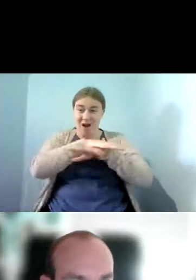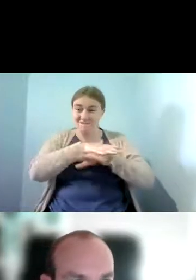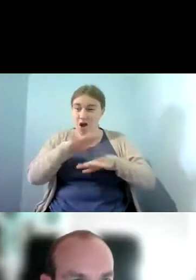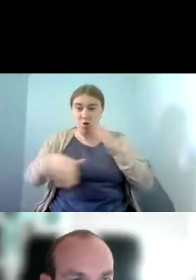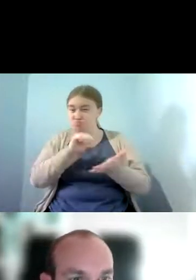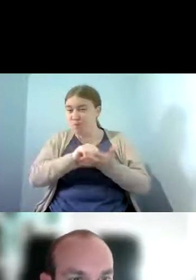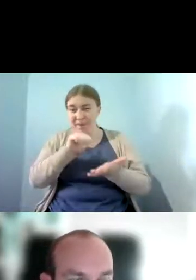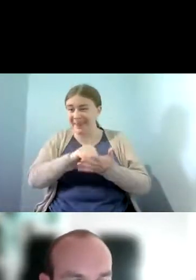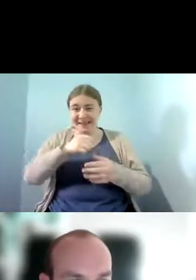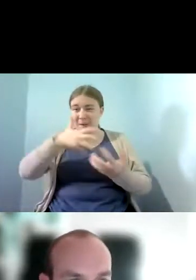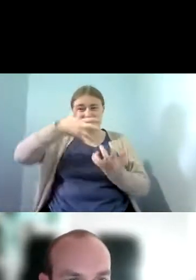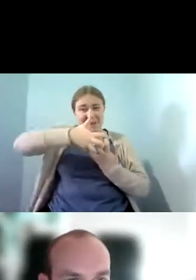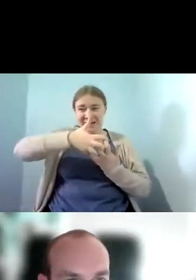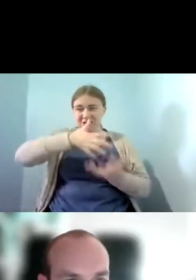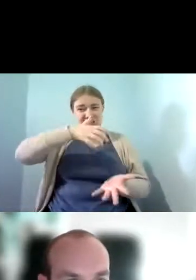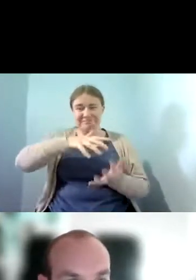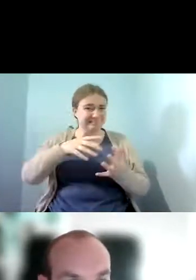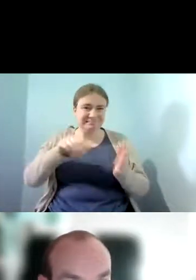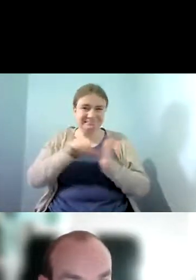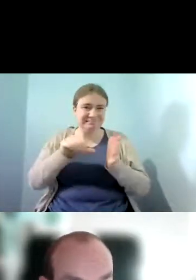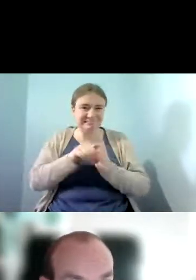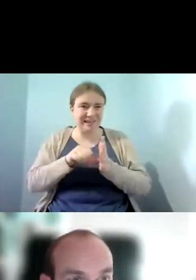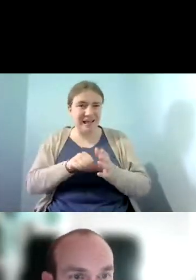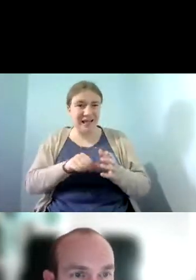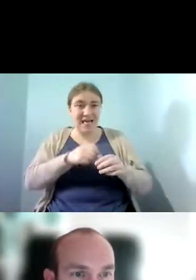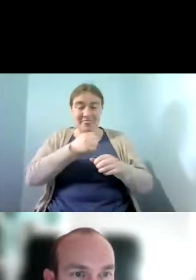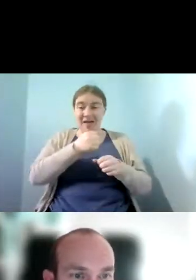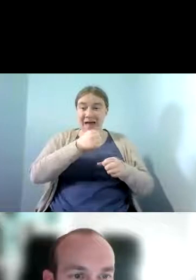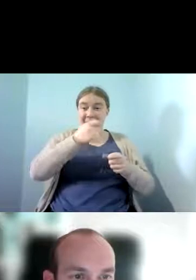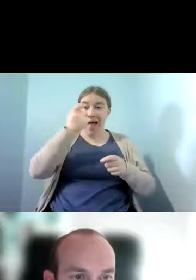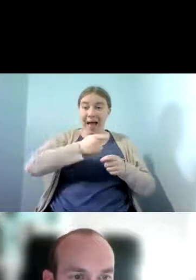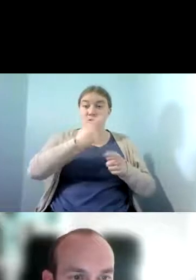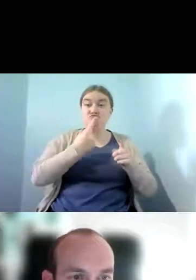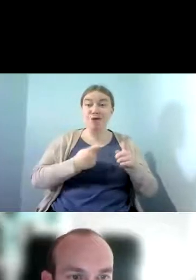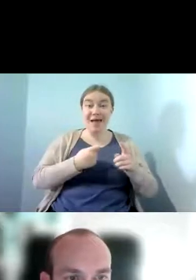uh see that in this photo on the left hand side this is the hammer in red and it's trying to sit